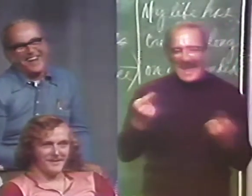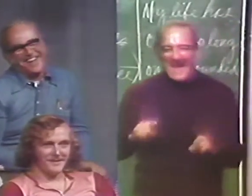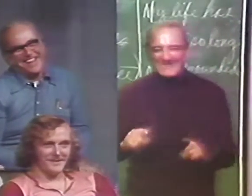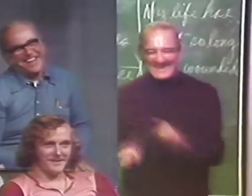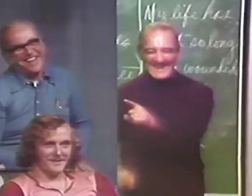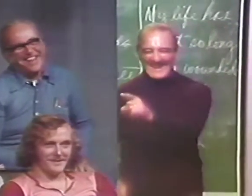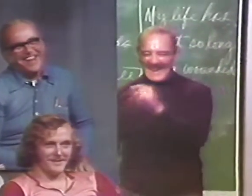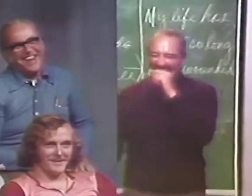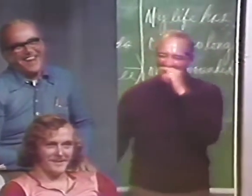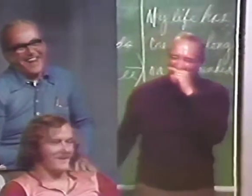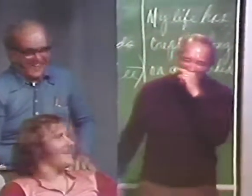HA HA HA!